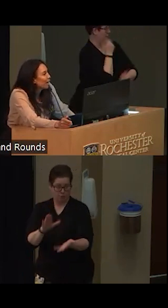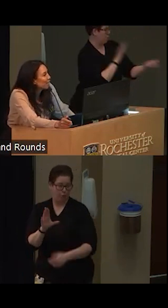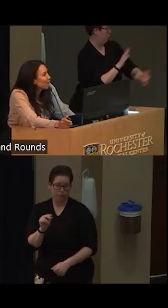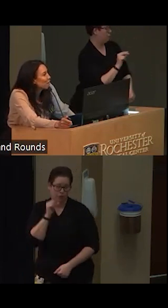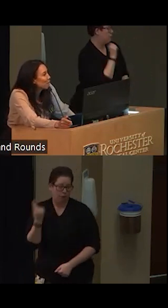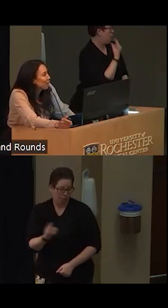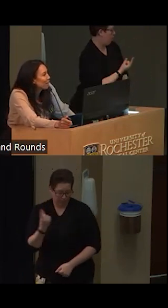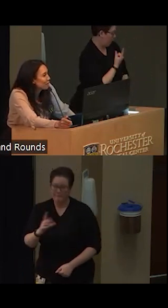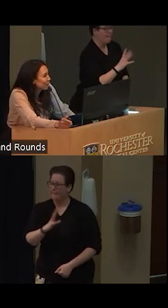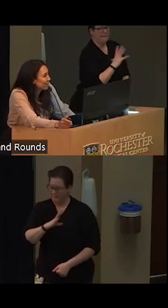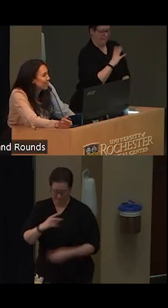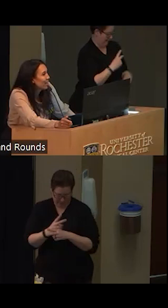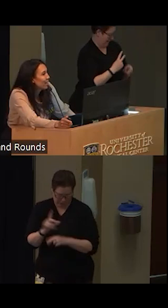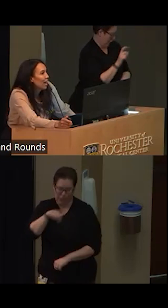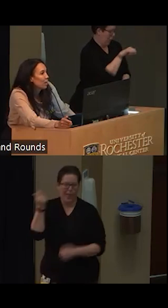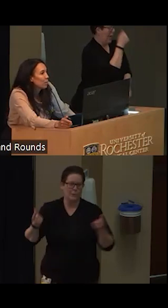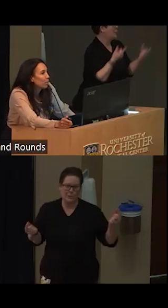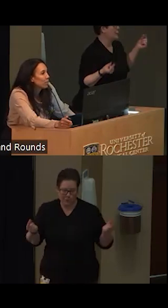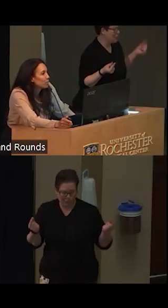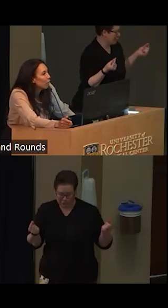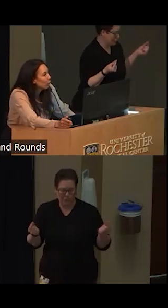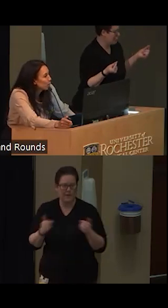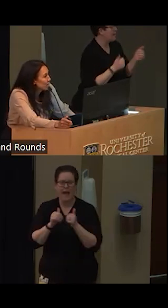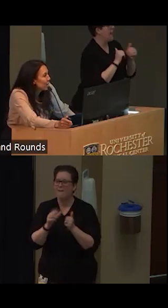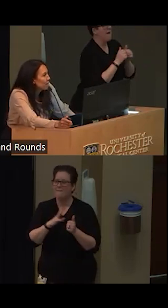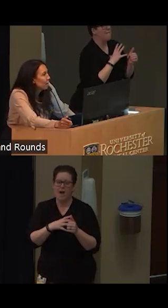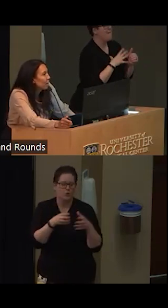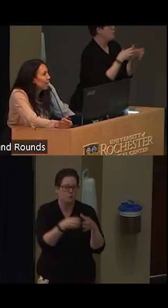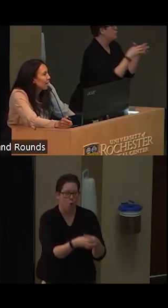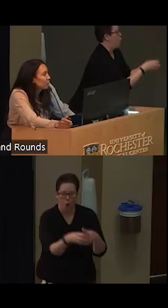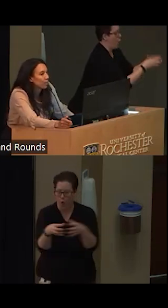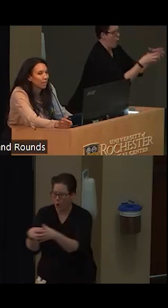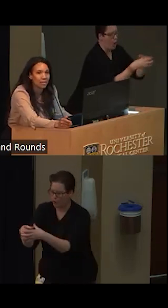we had to think of something different how do we put small groups together and really